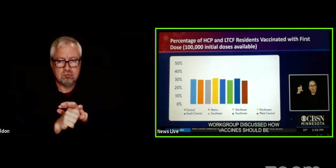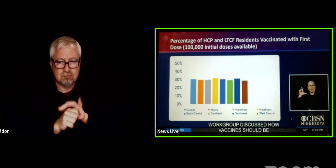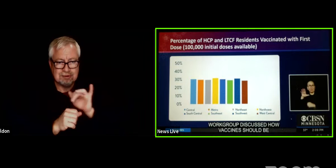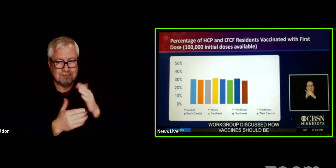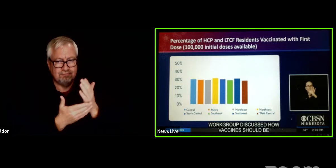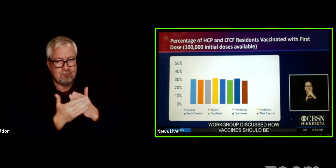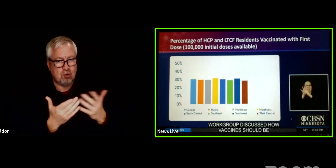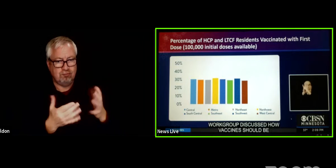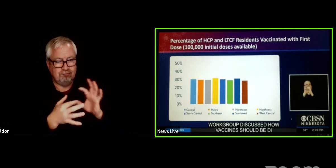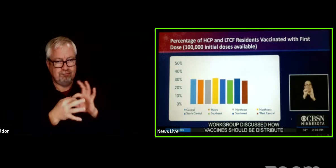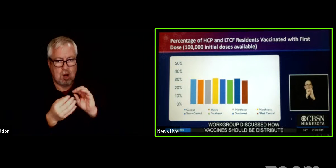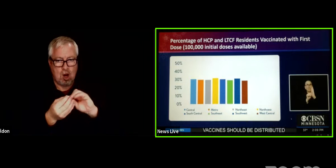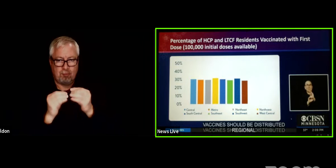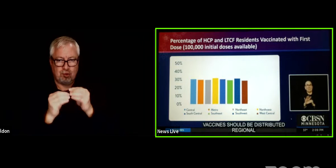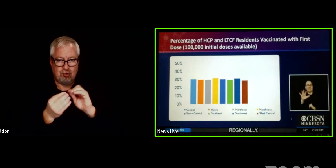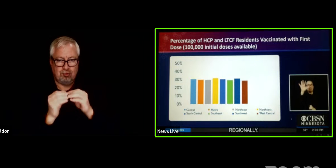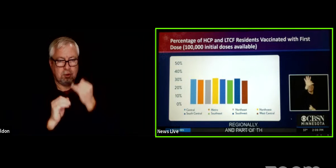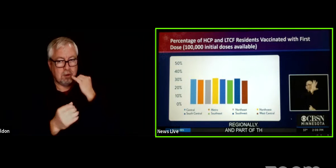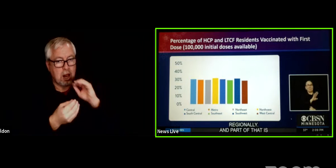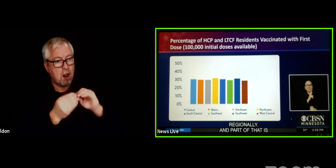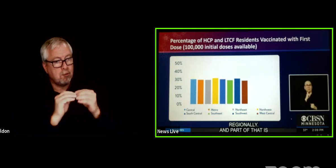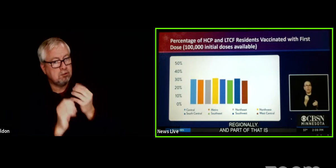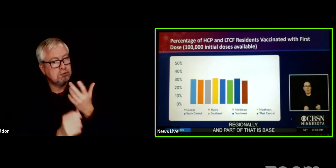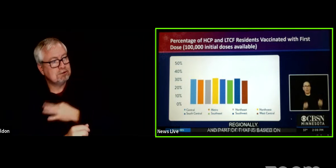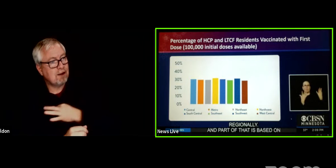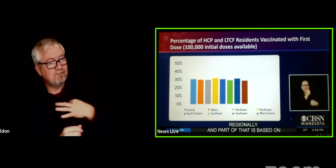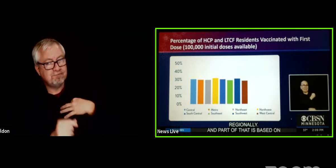VACCINATED AND THE NUMBER OF RESIDENTS OF LONG-TERM CARE.